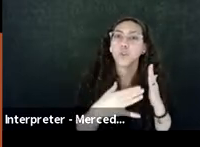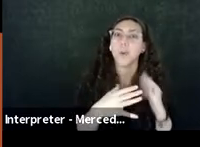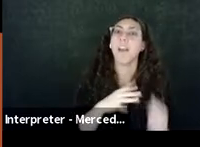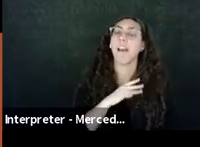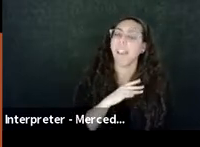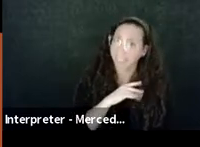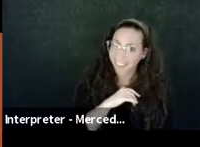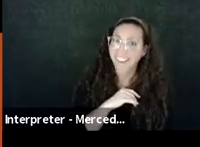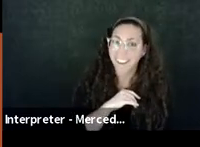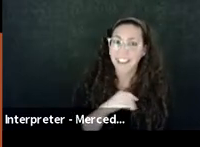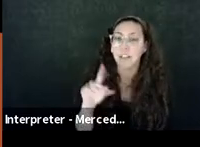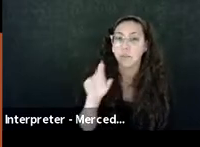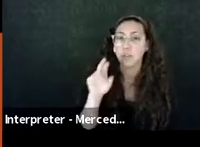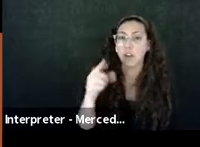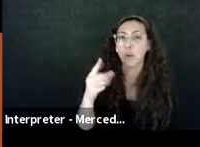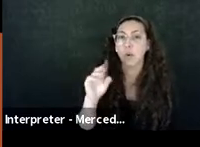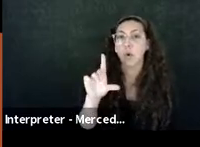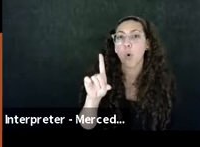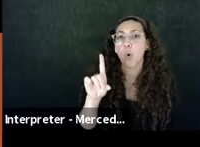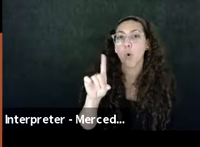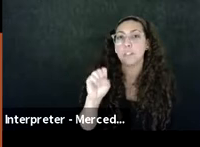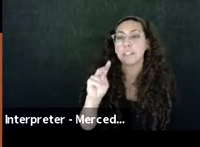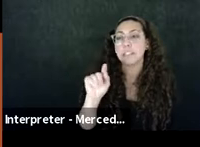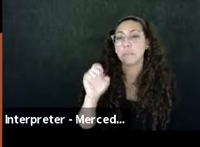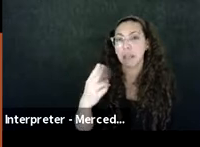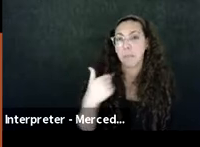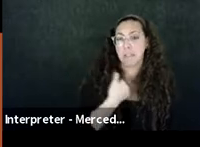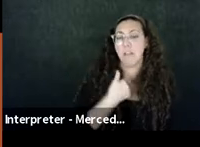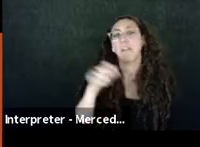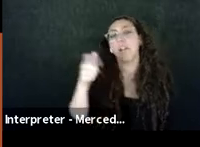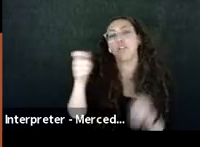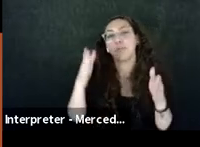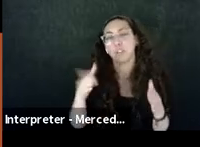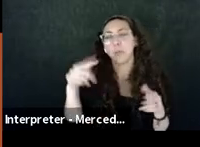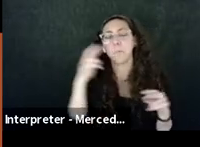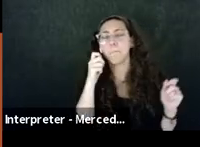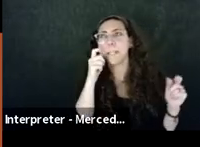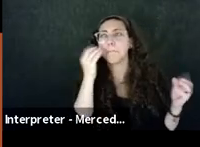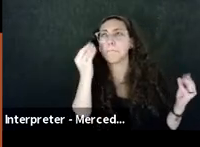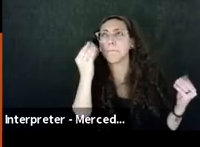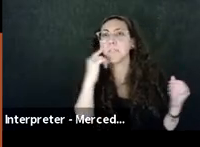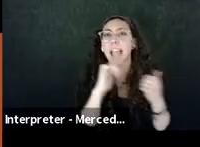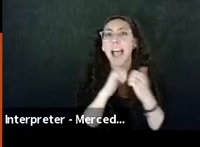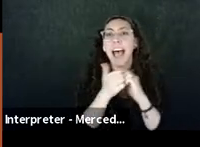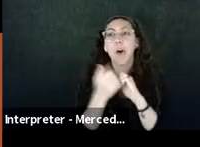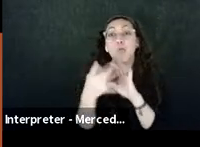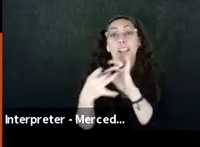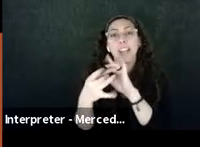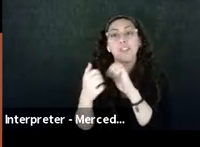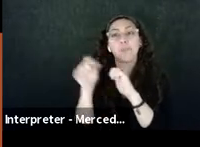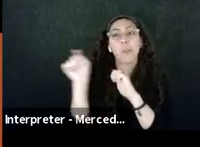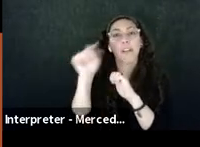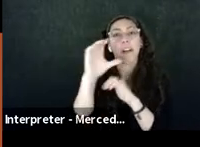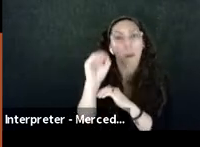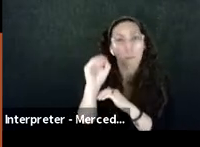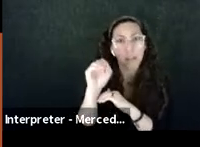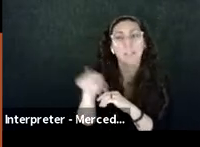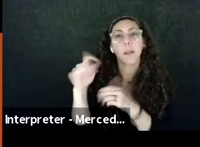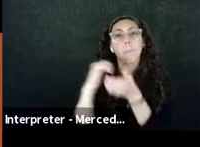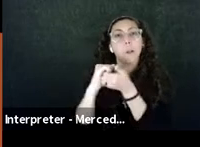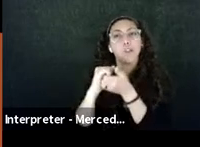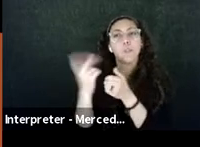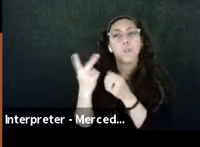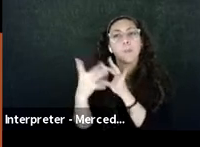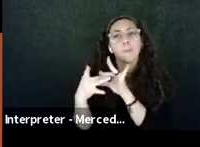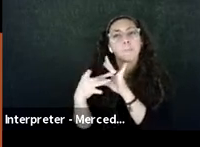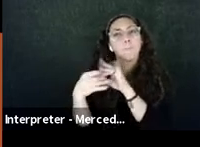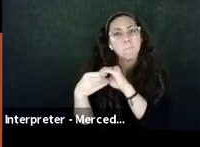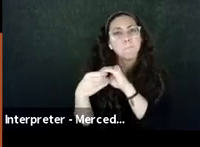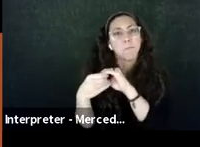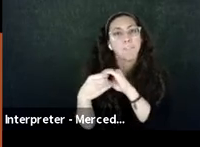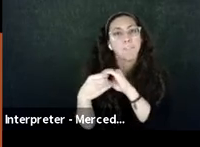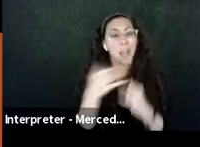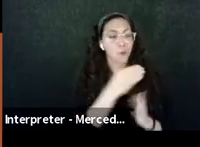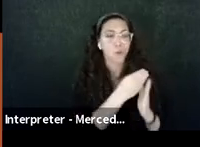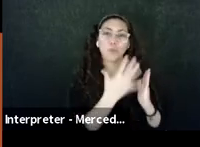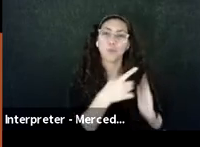Natalie Chavez: So Dr. Goldsmith, as well as myself and the administration are looking at how can we nurture these relationships and build these types of partnerships, where our students could have access. First, access to these affordable housing.